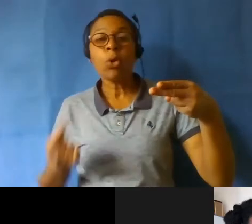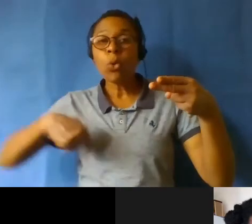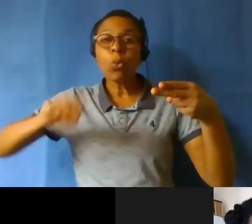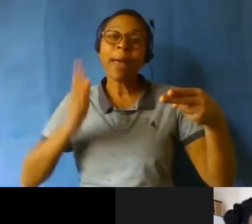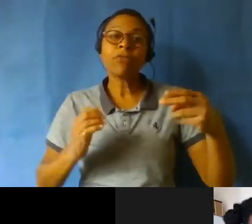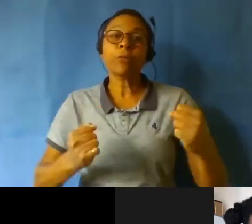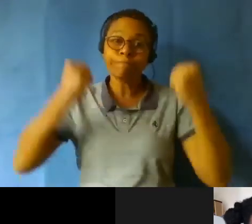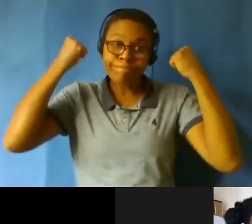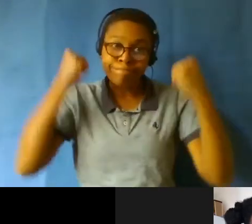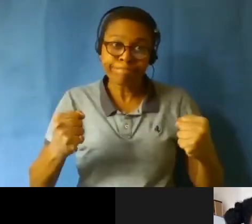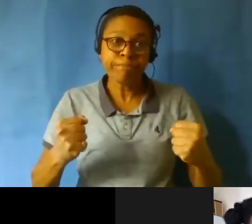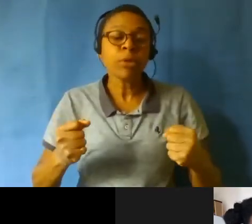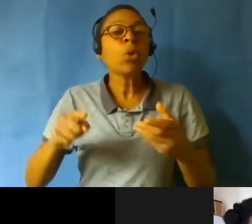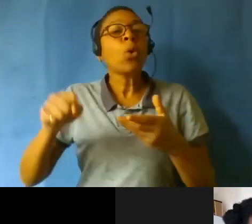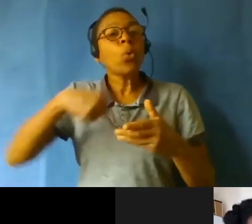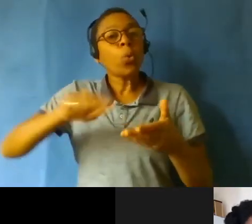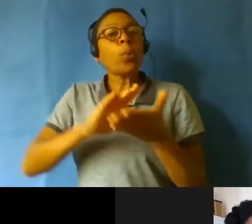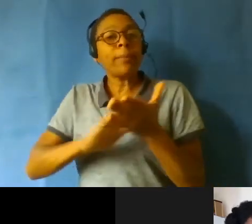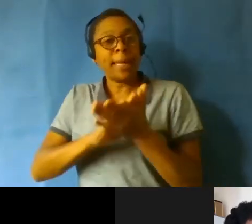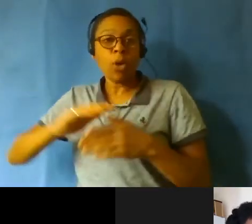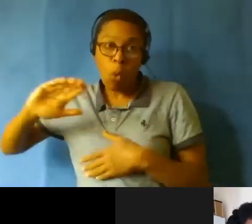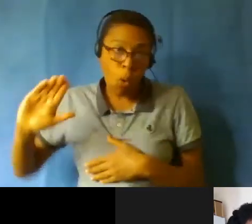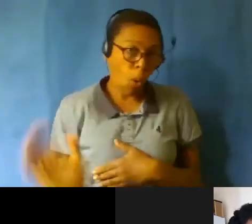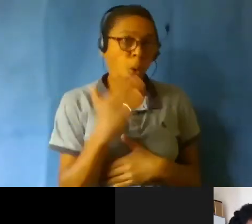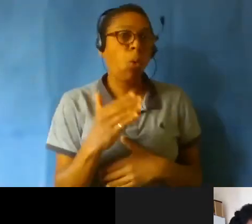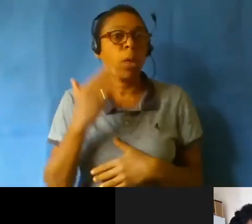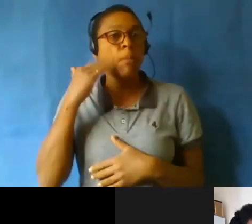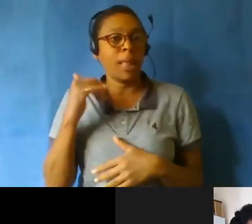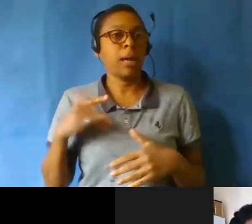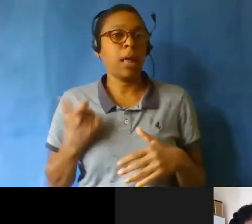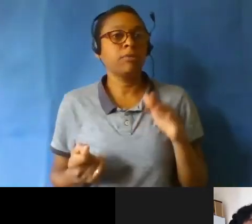fact that we mean that all Black Lives Matter we cannot allow ourselves to fall